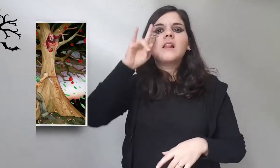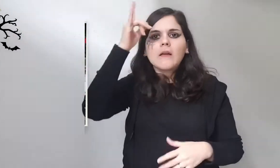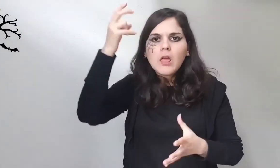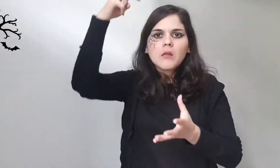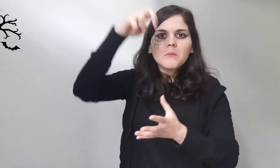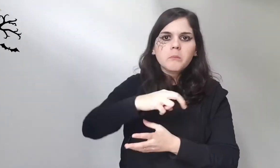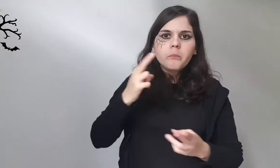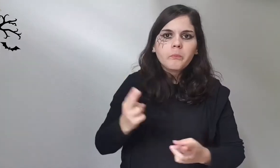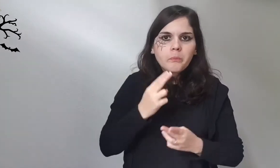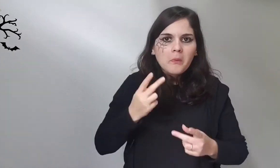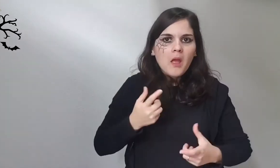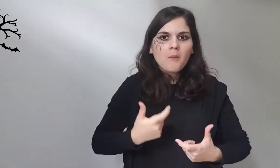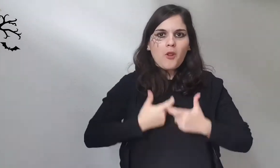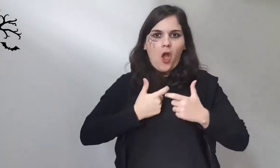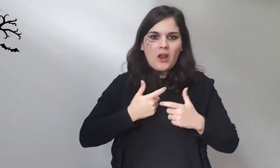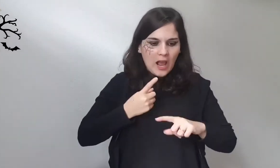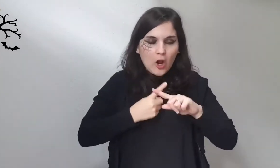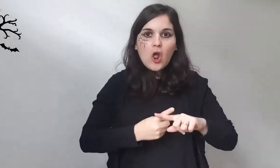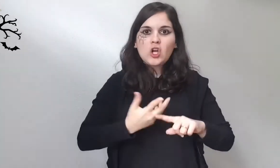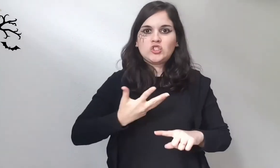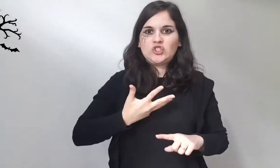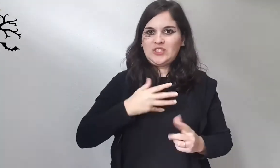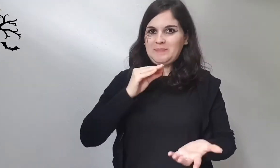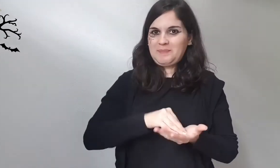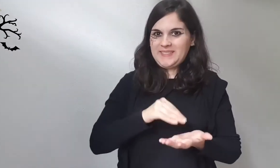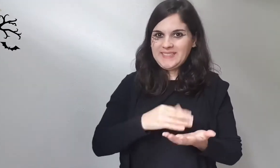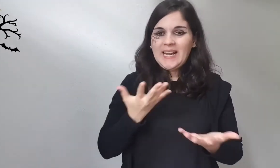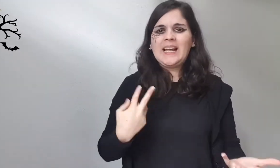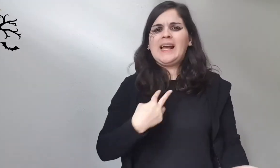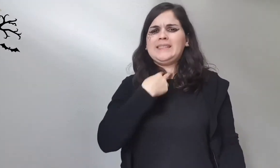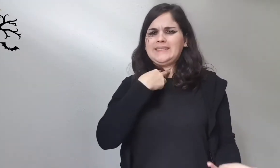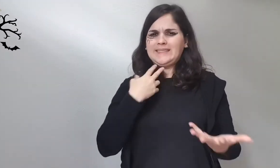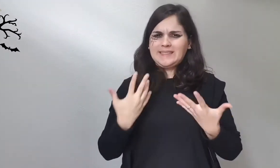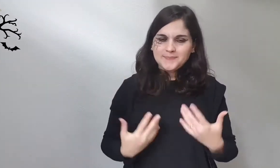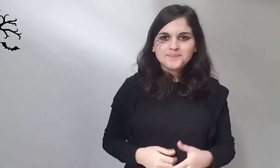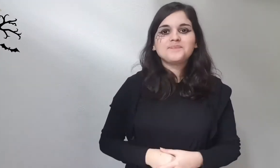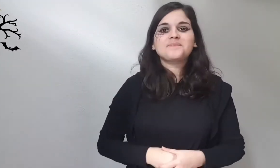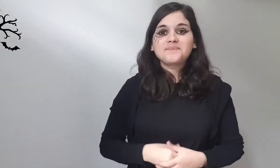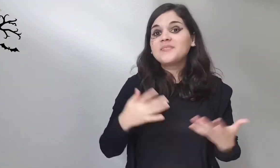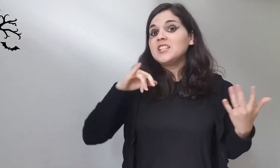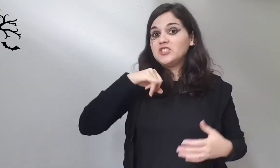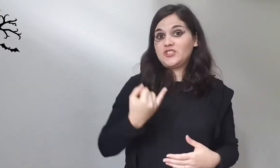to prevent him from descending due to the presence of the symbol.